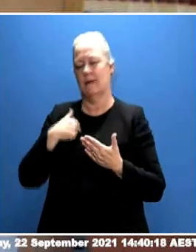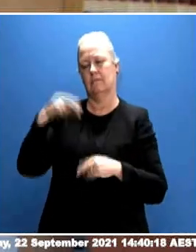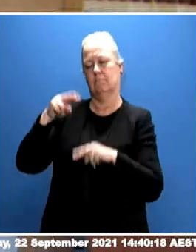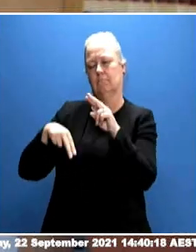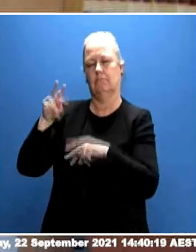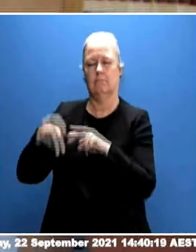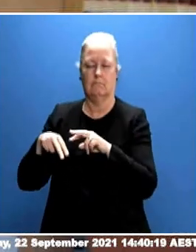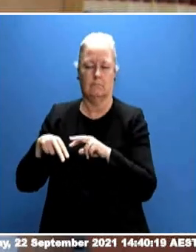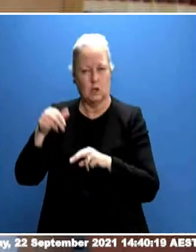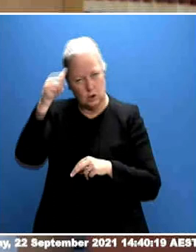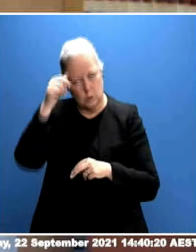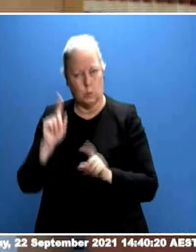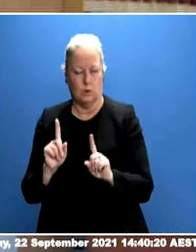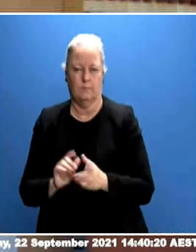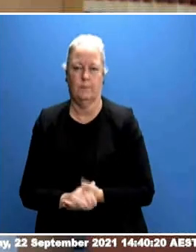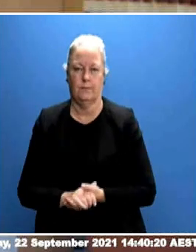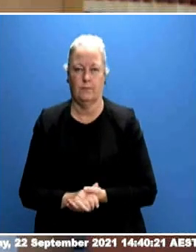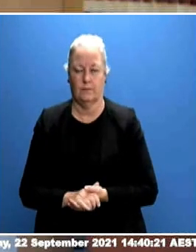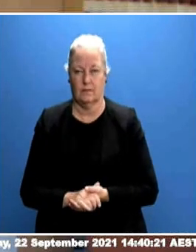How have things changed since before 2019?